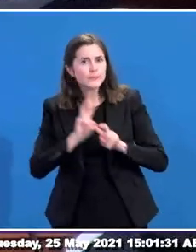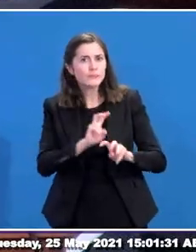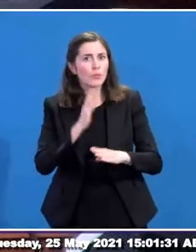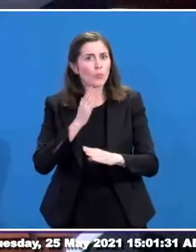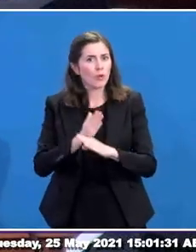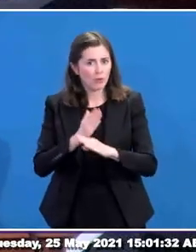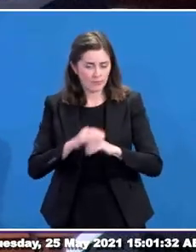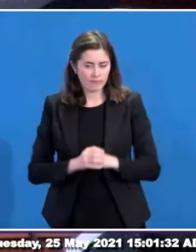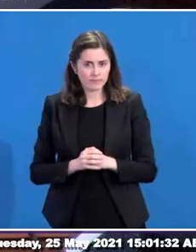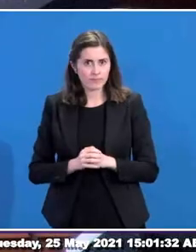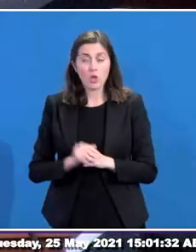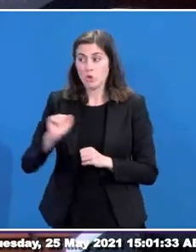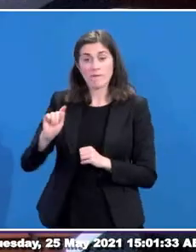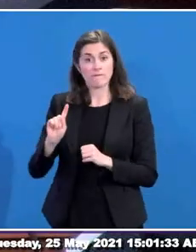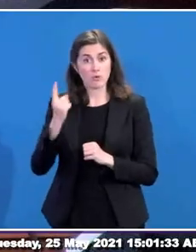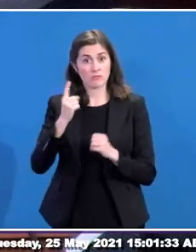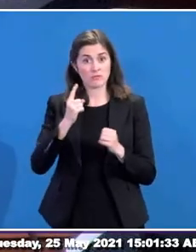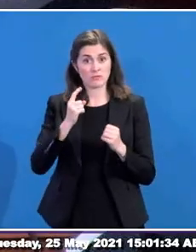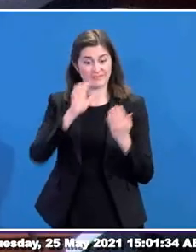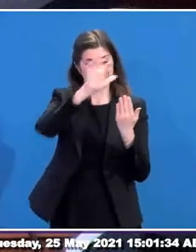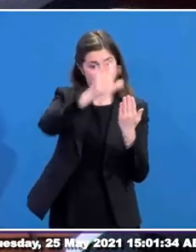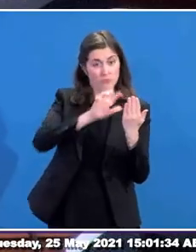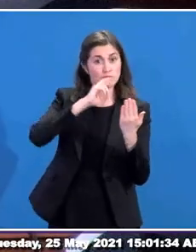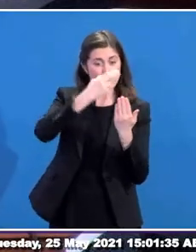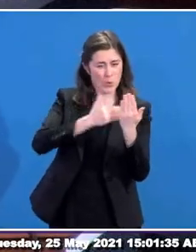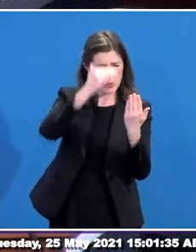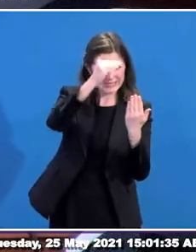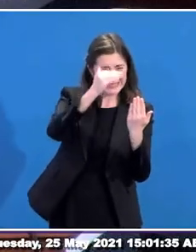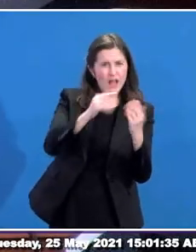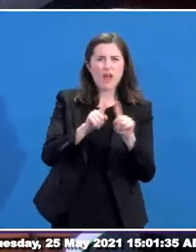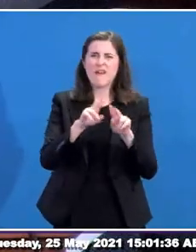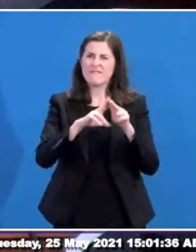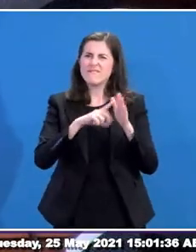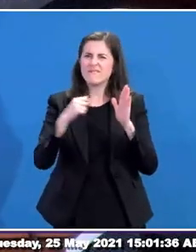report is setting out the factual accounts about the allegations and